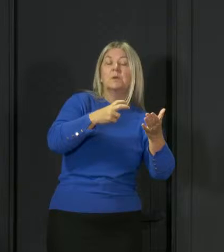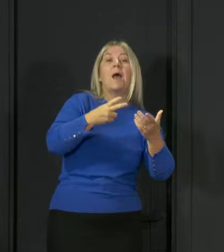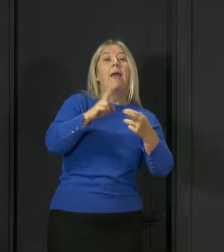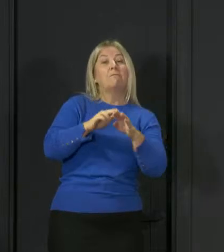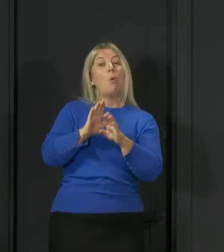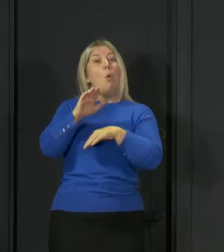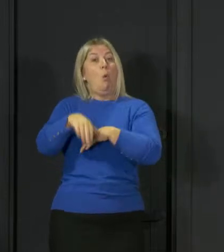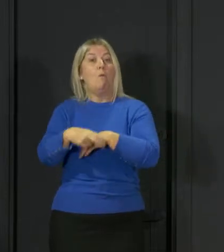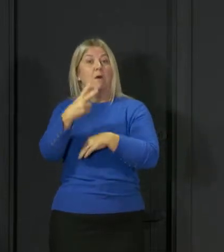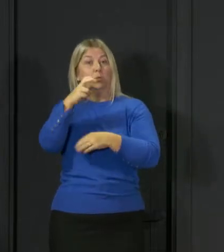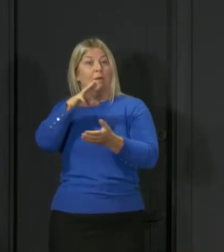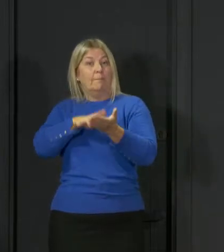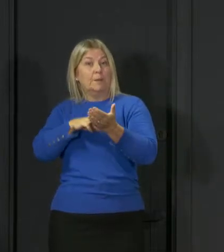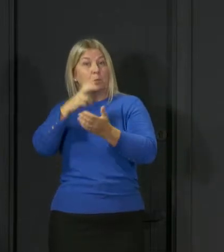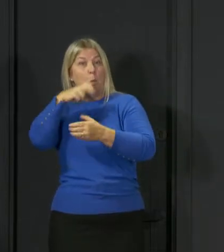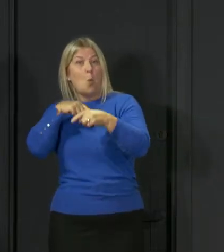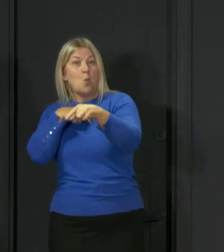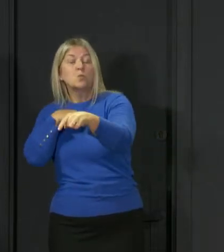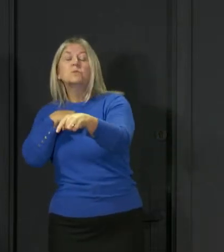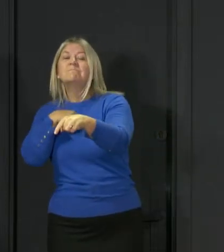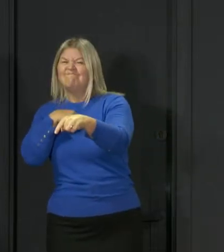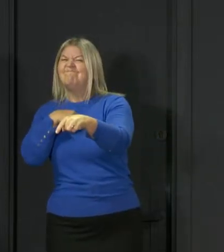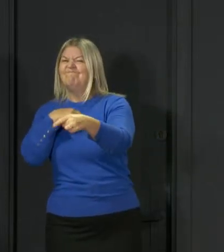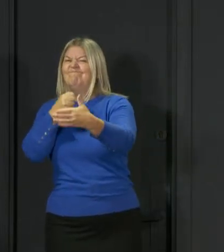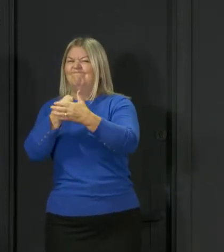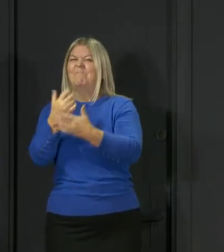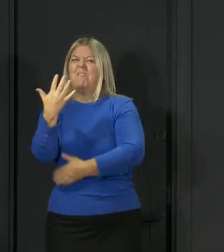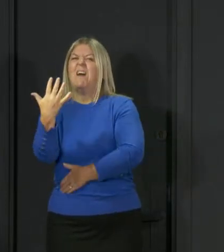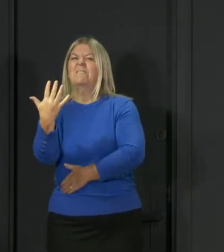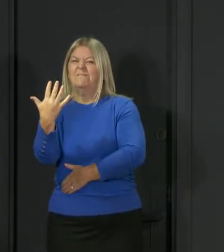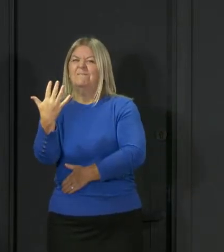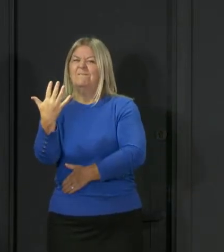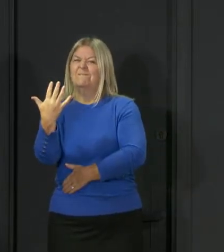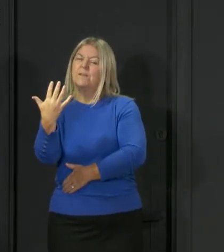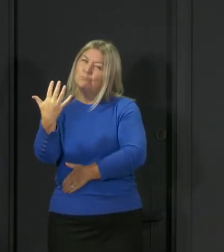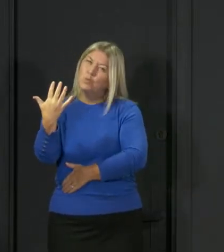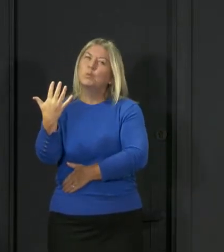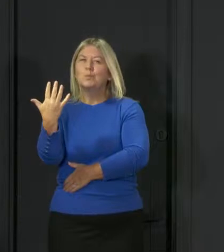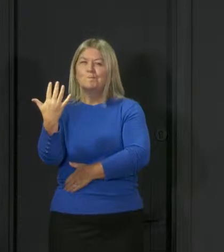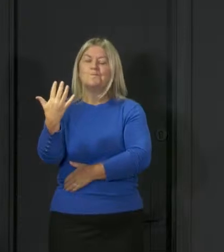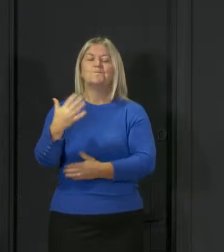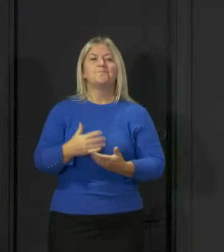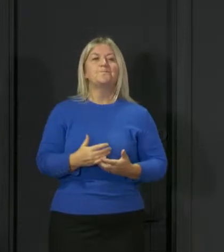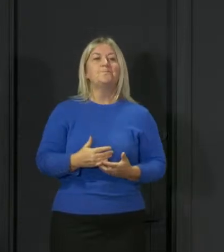asking the maximum number of adults is five. We know that parent and baby groups are vital